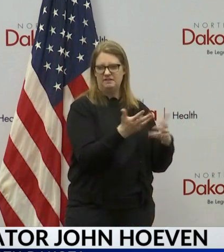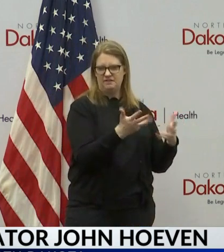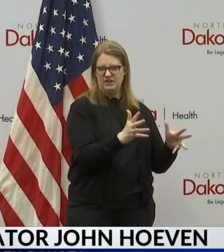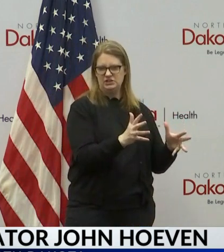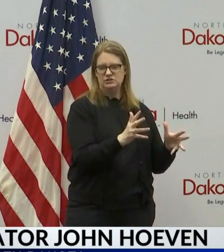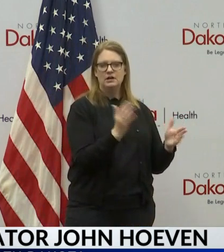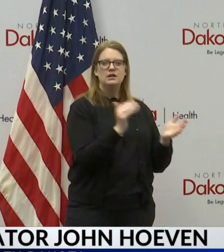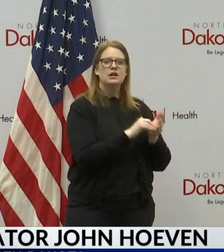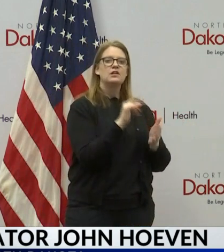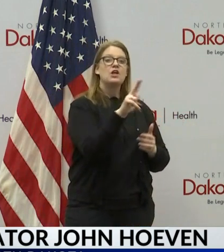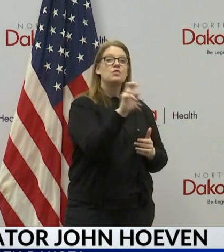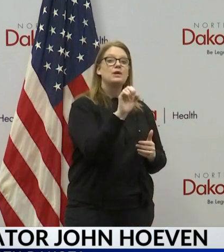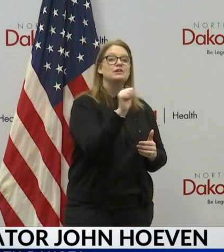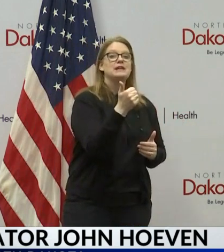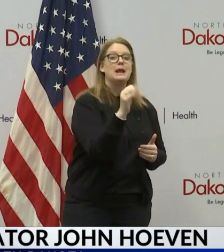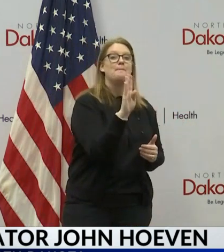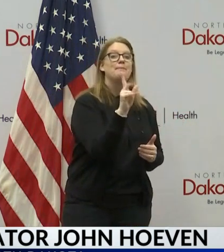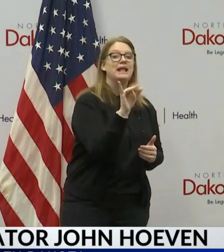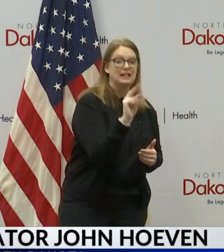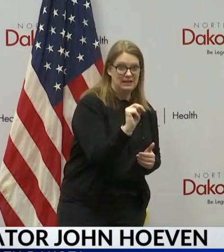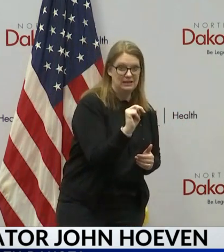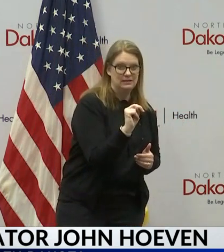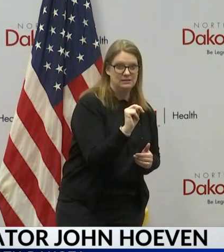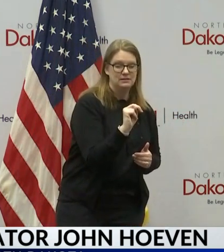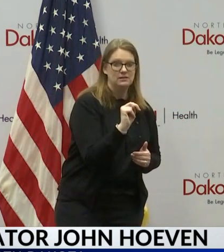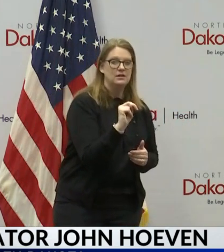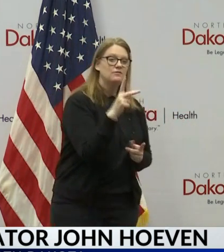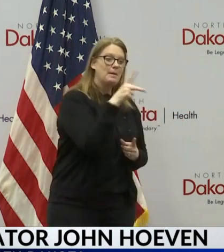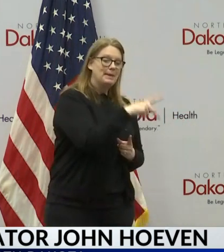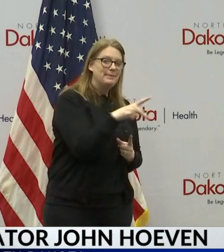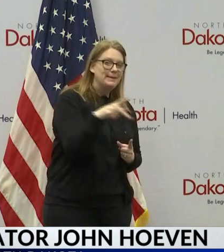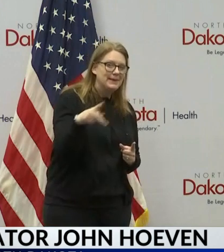SENATE. WE EXPECT TO HAVE IT WRAPPED UP TONIGHT.